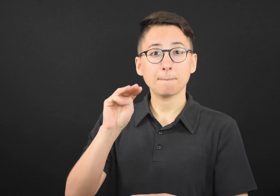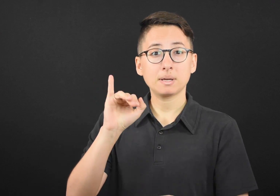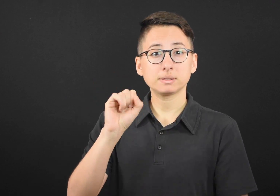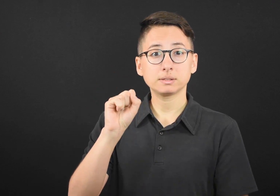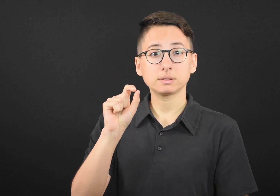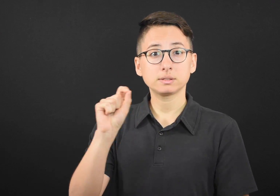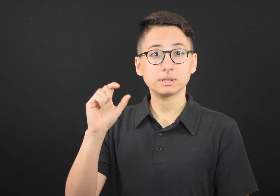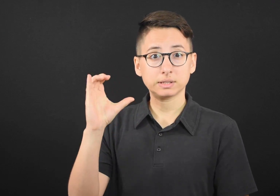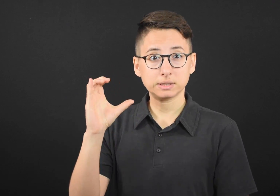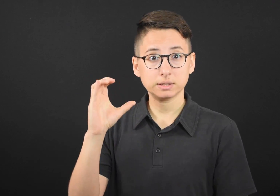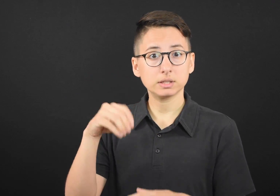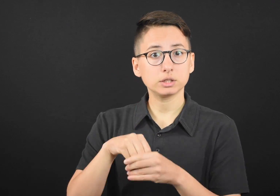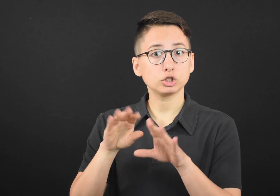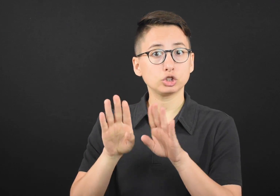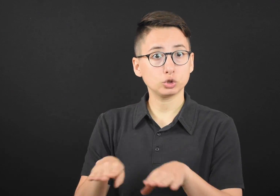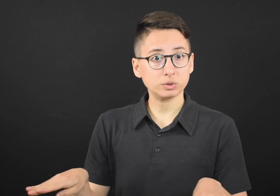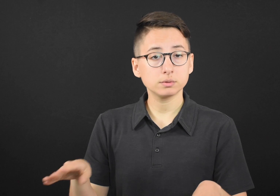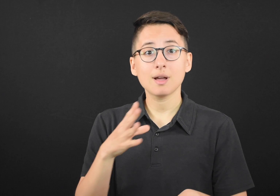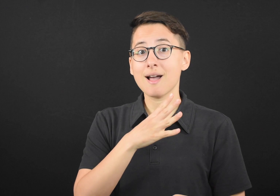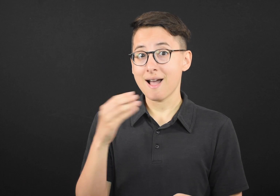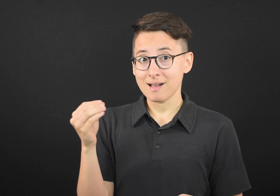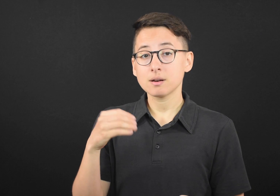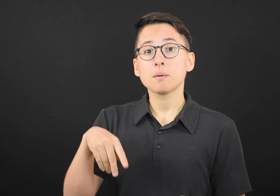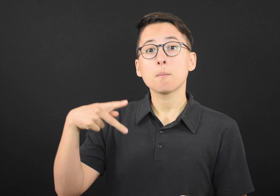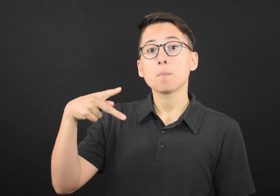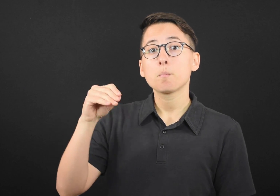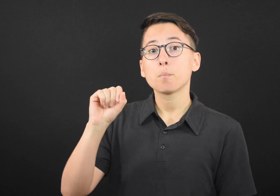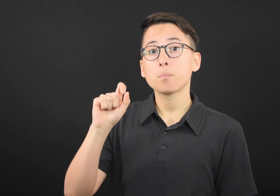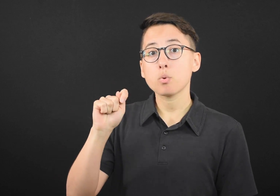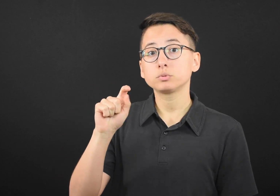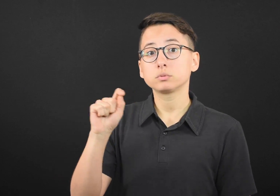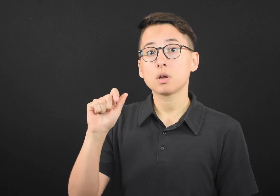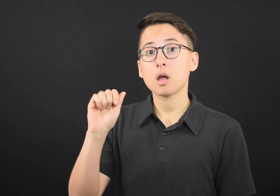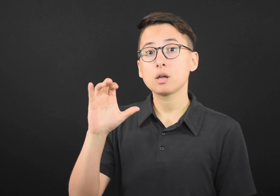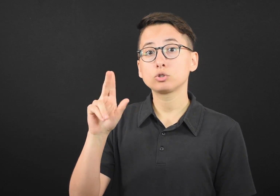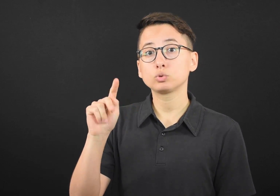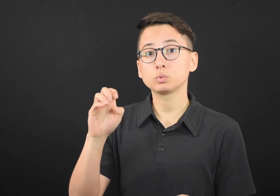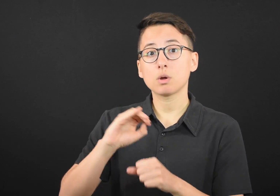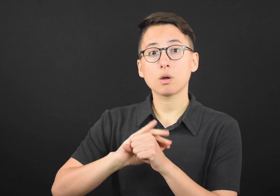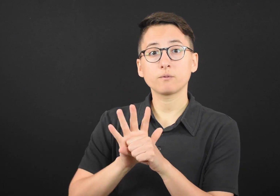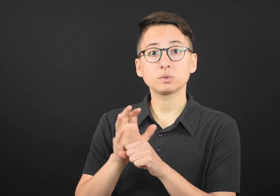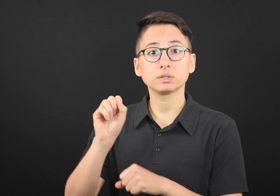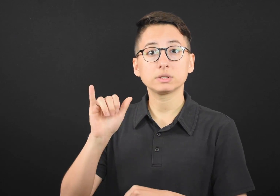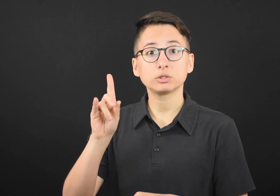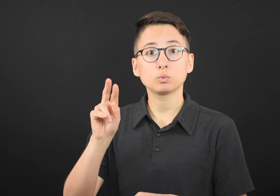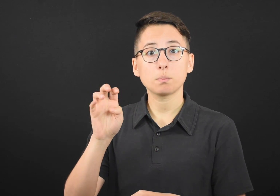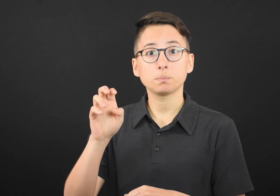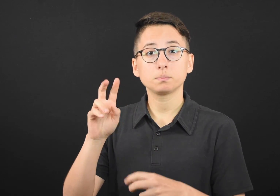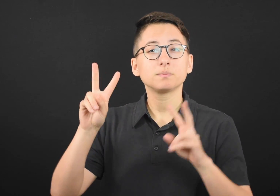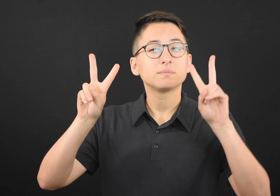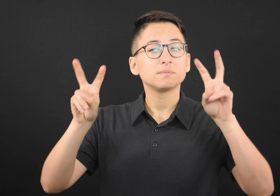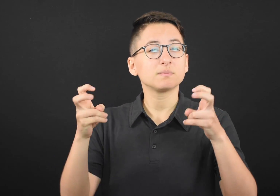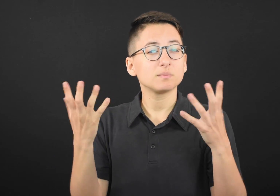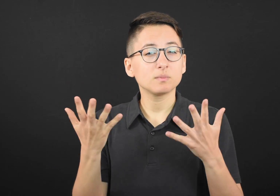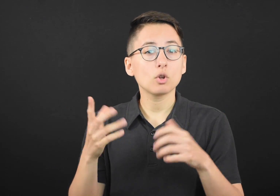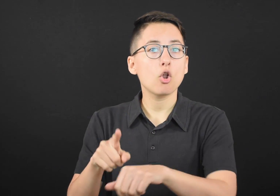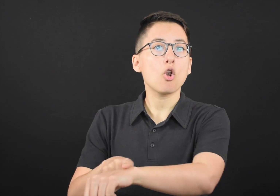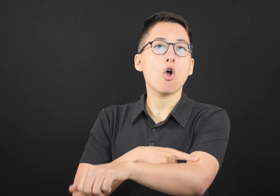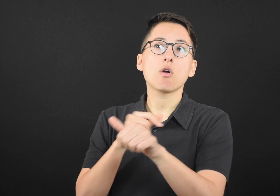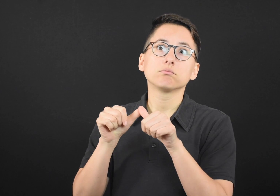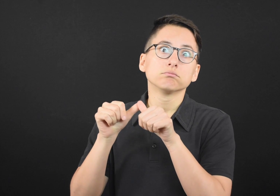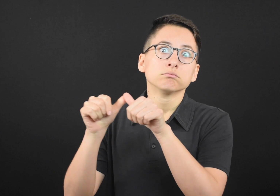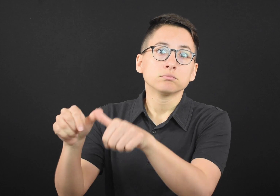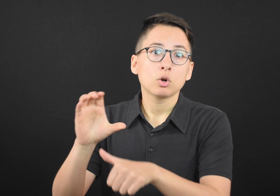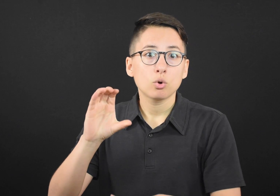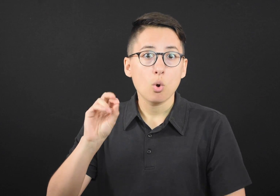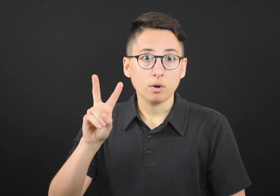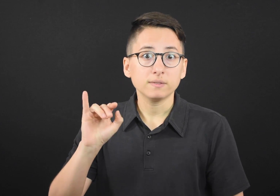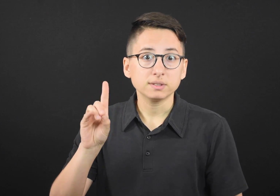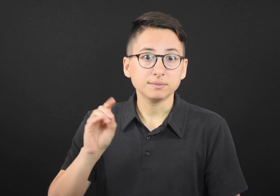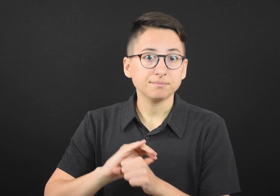(MIS-C) and post-acute COVID-syndrome (also known to some as “long COVID”).